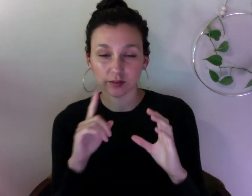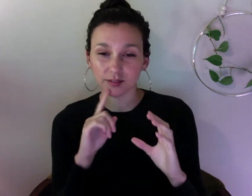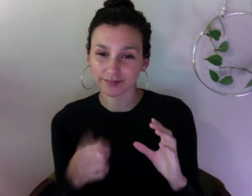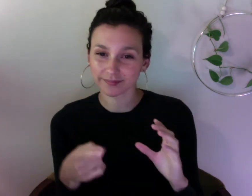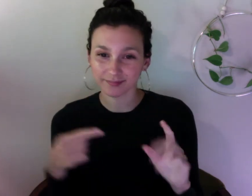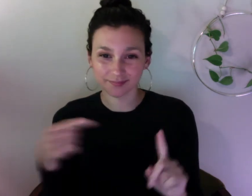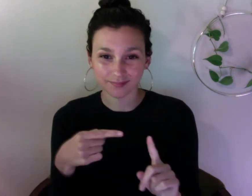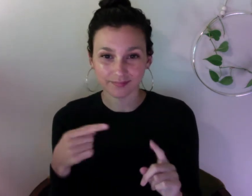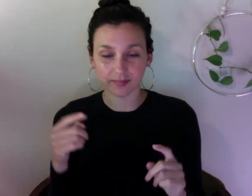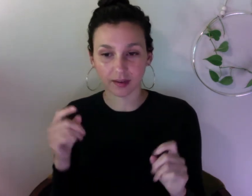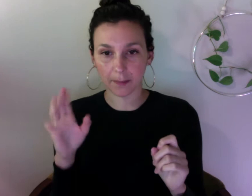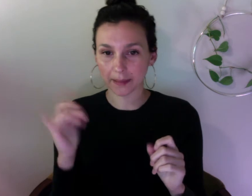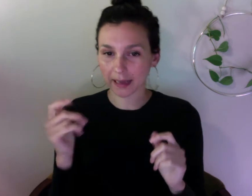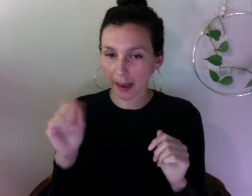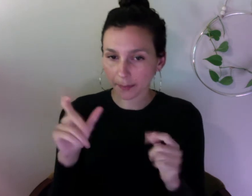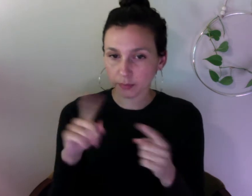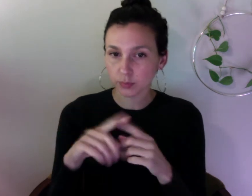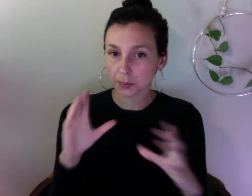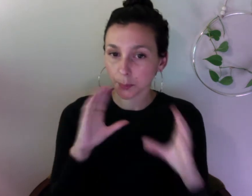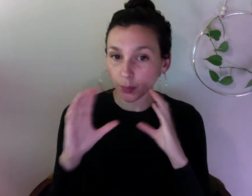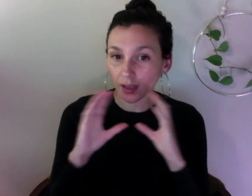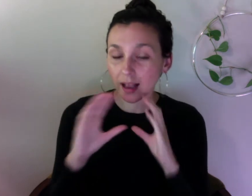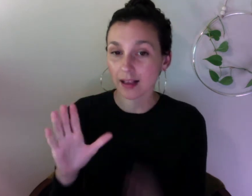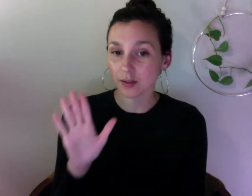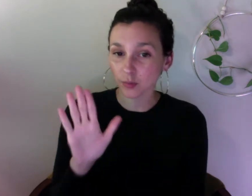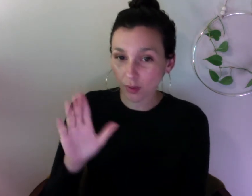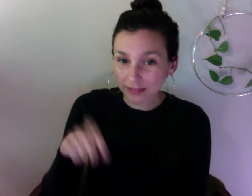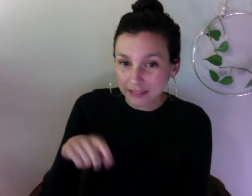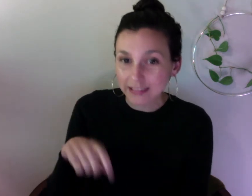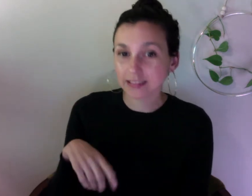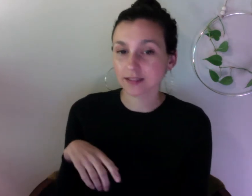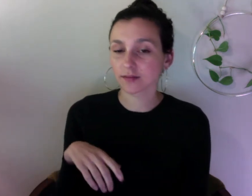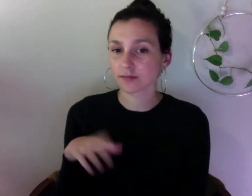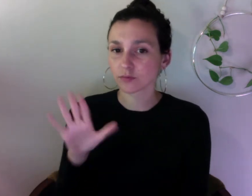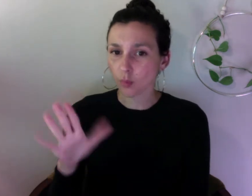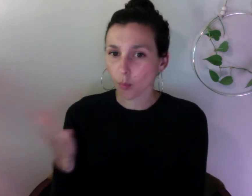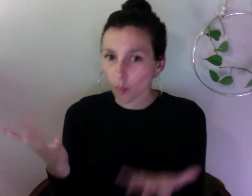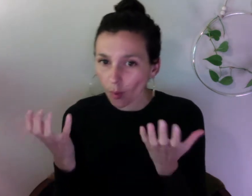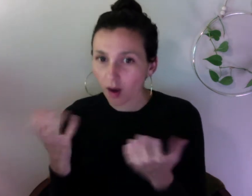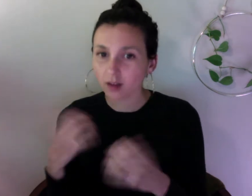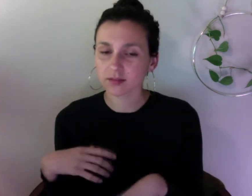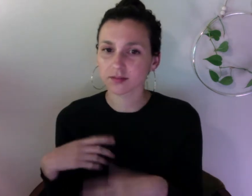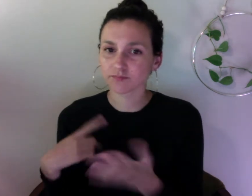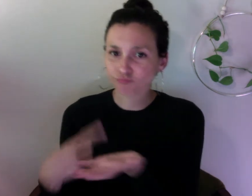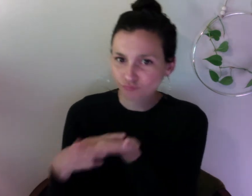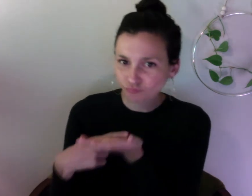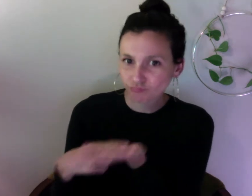Being able to communicate your needs, your wants, to discuss,